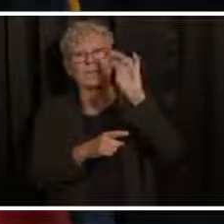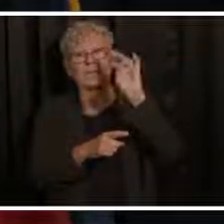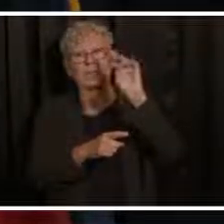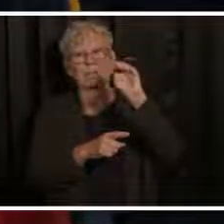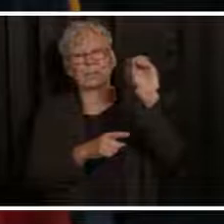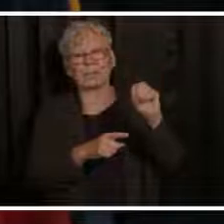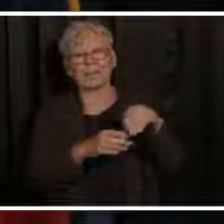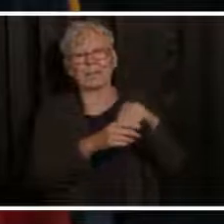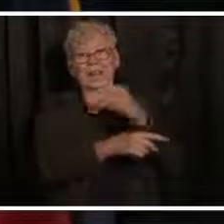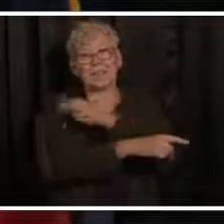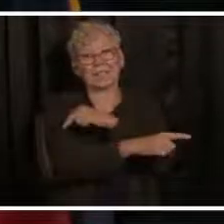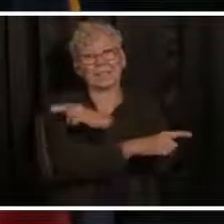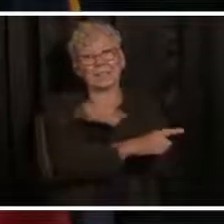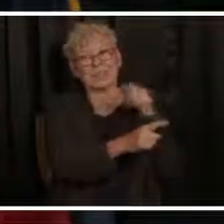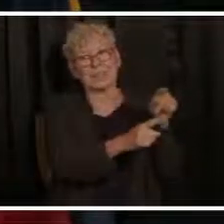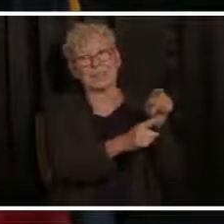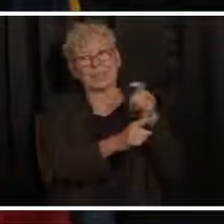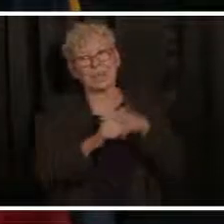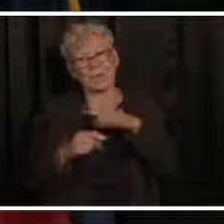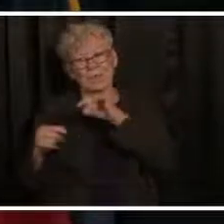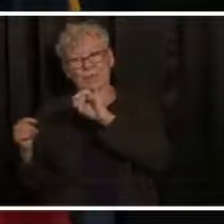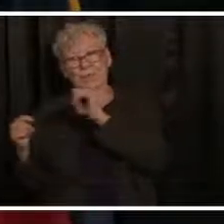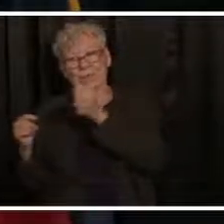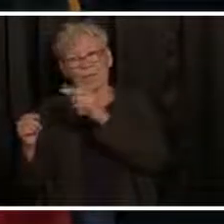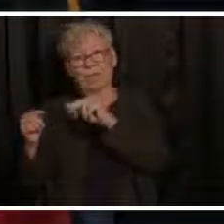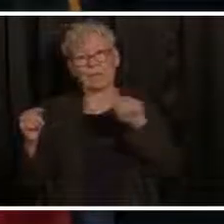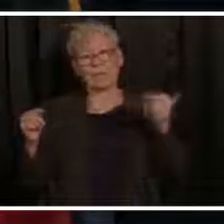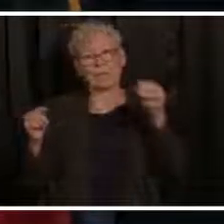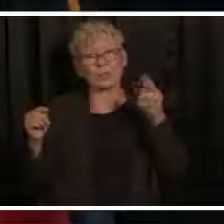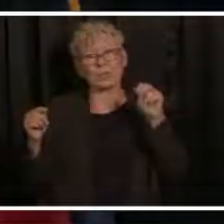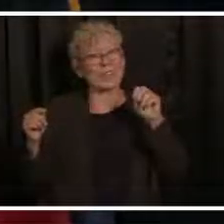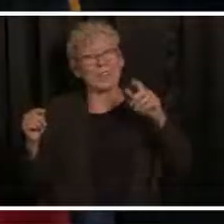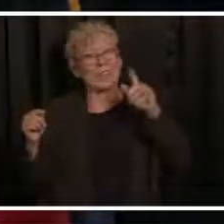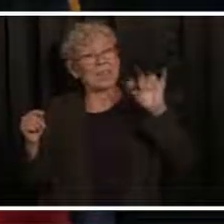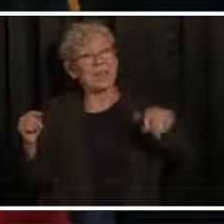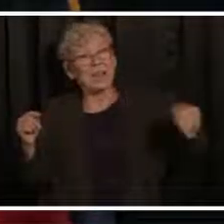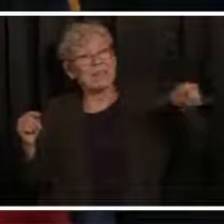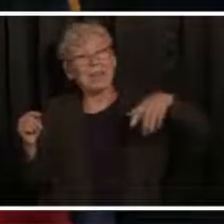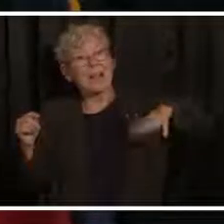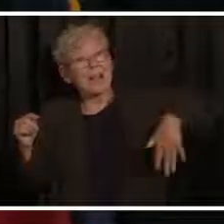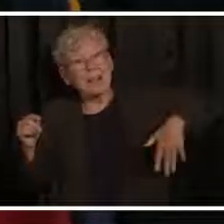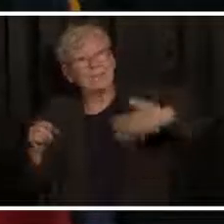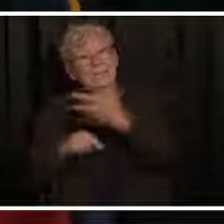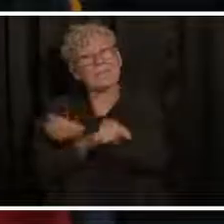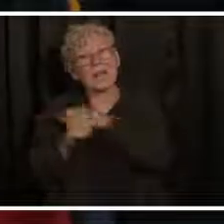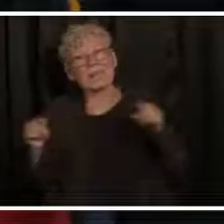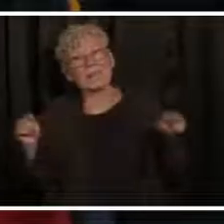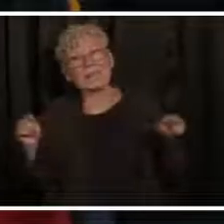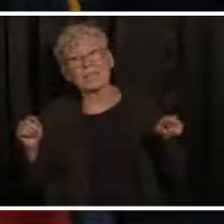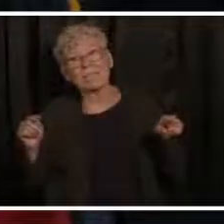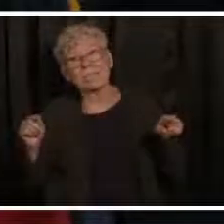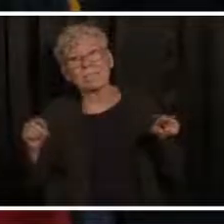June. we're unvaccinated. Yeah, that's reported. Um it's not as